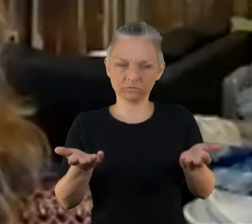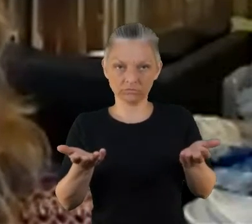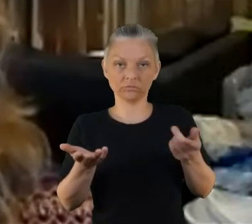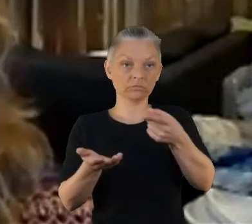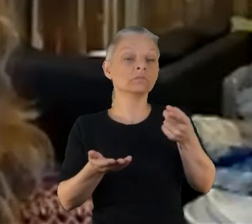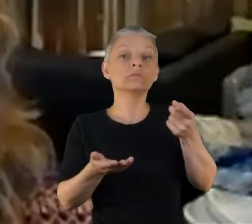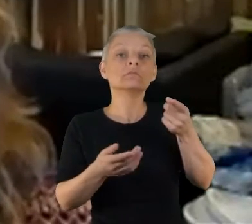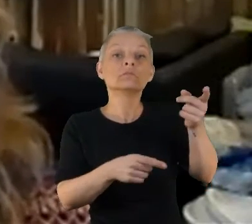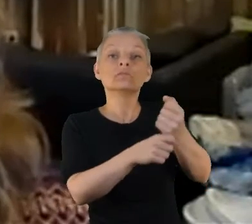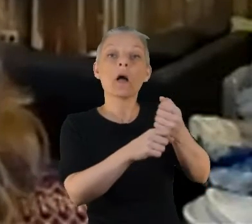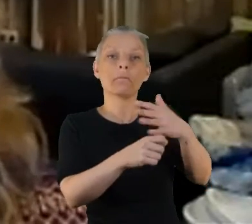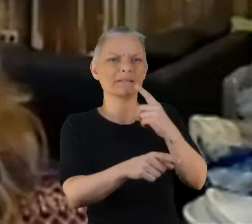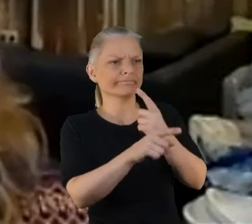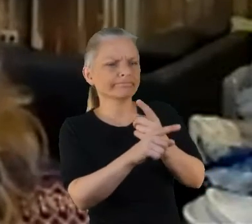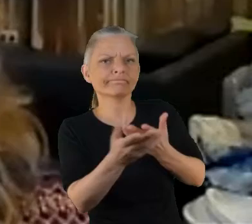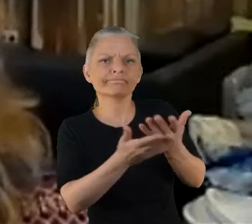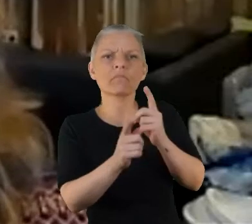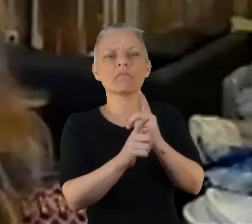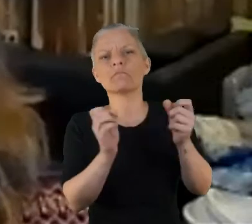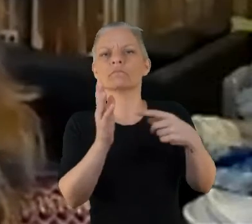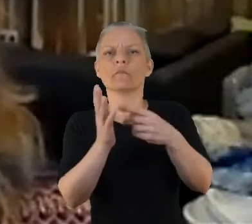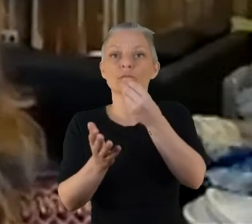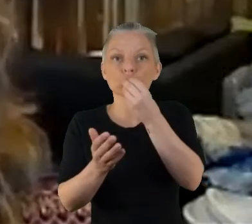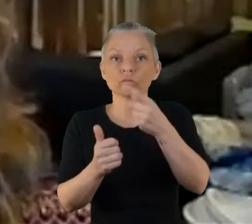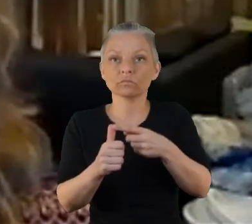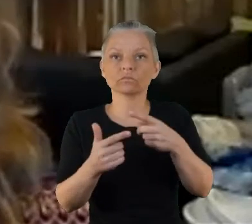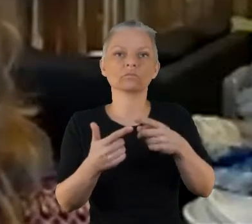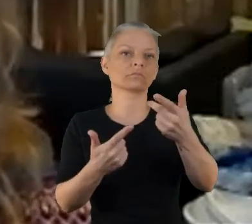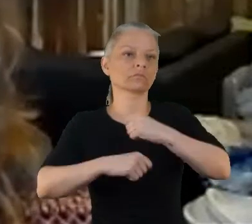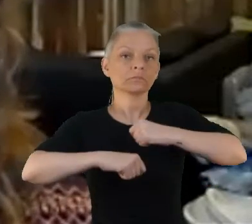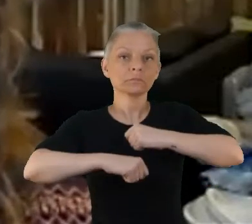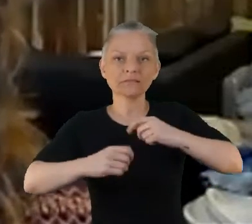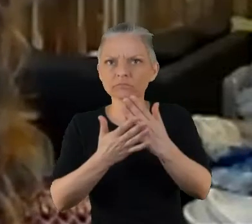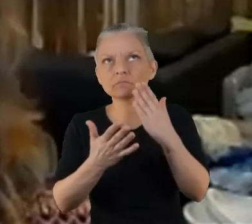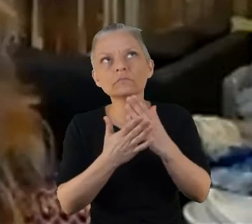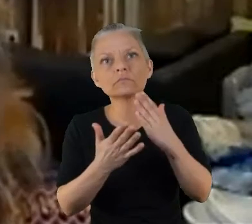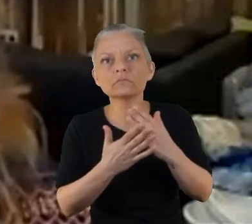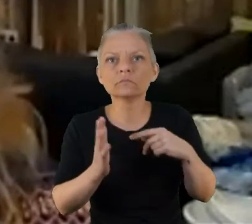is the ‘how’. So Graham talked there about the importance of food, but things like venue space